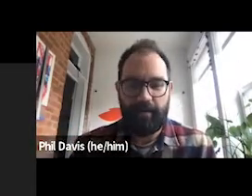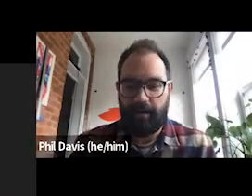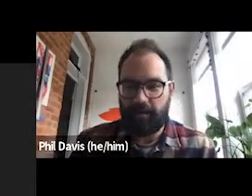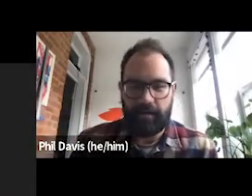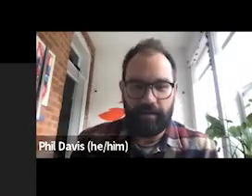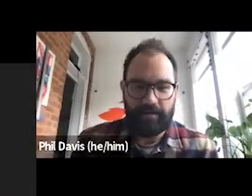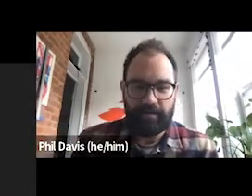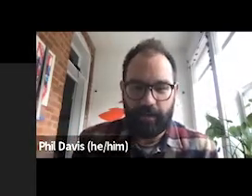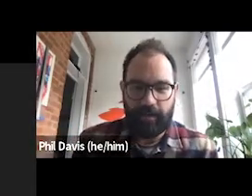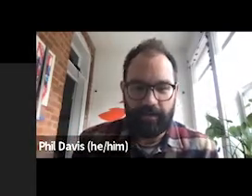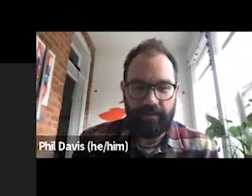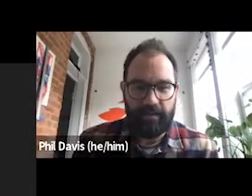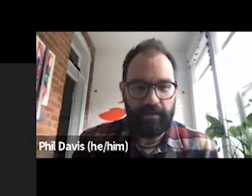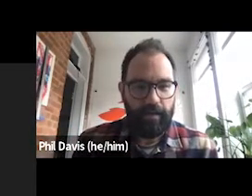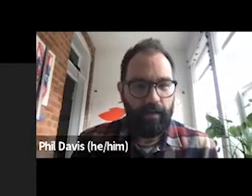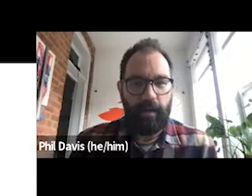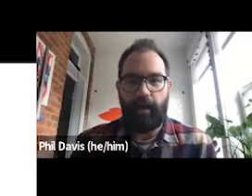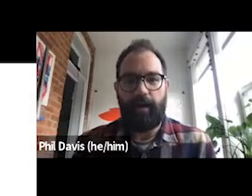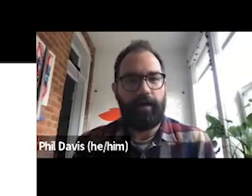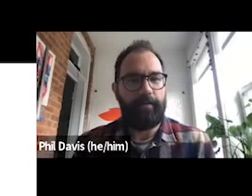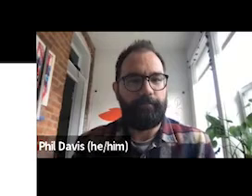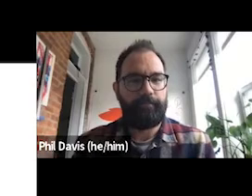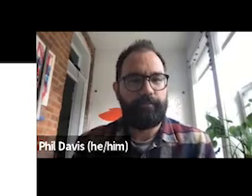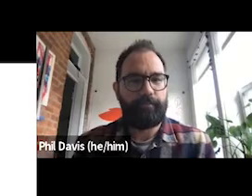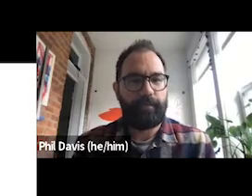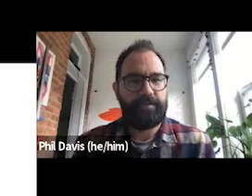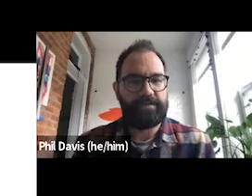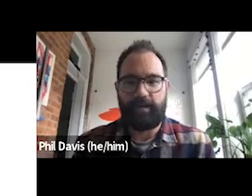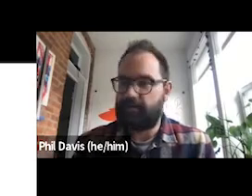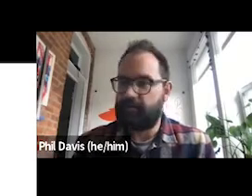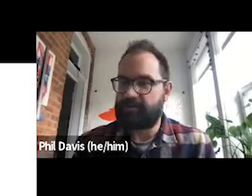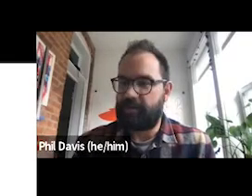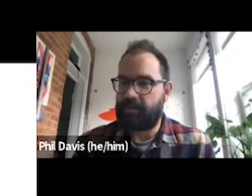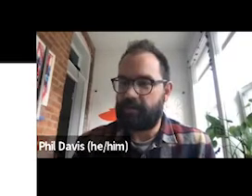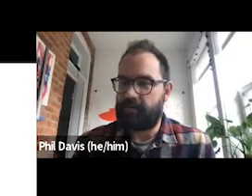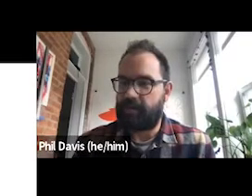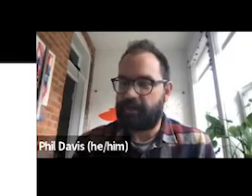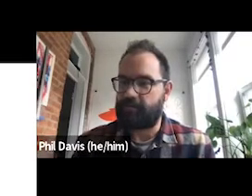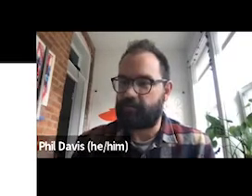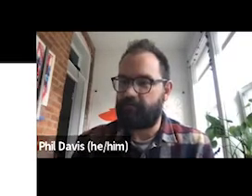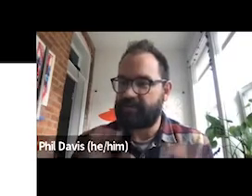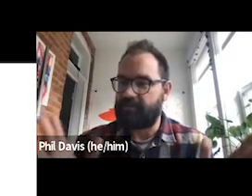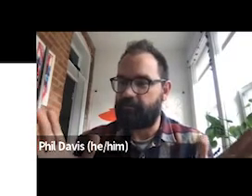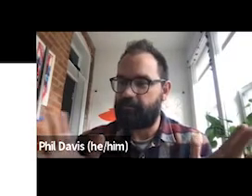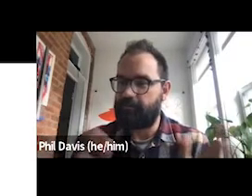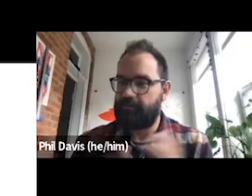And then in 2019 decided to expand into an actual festival.